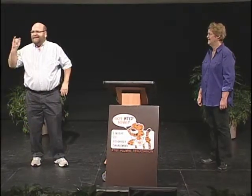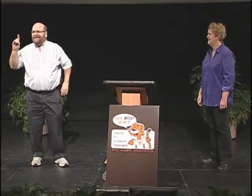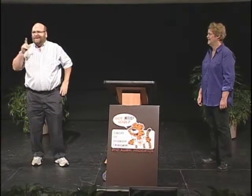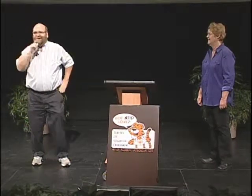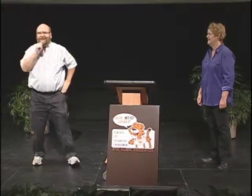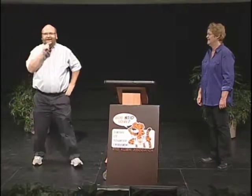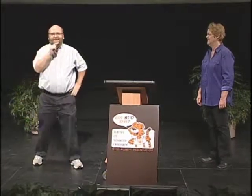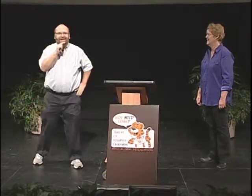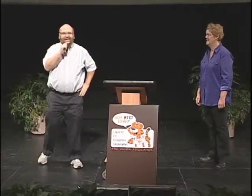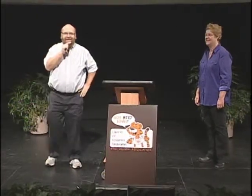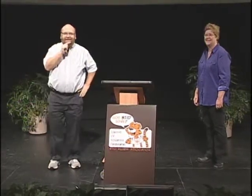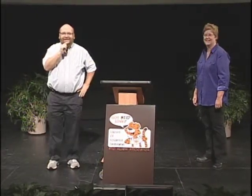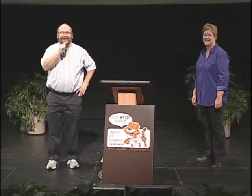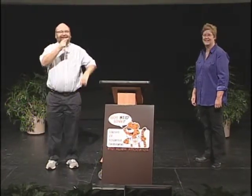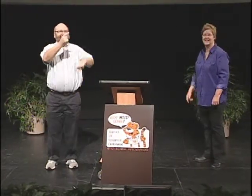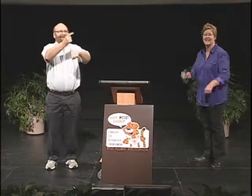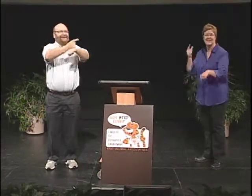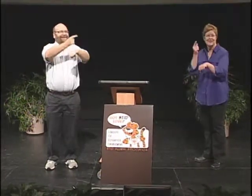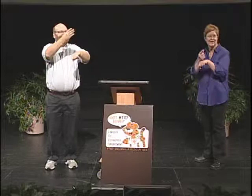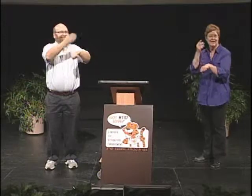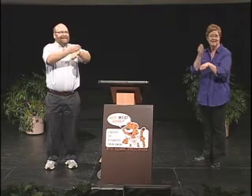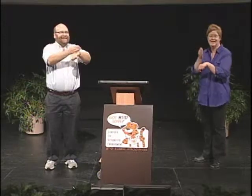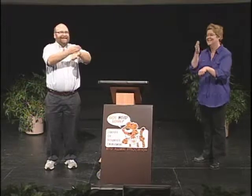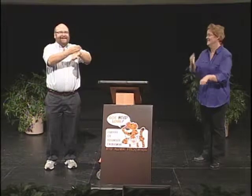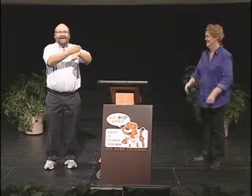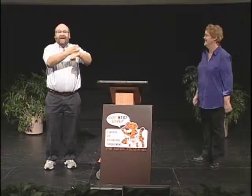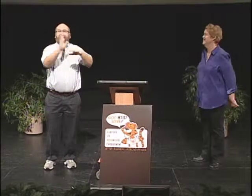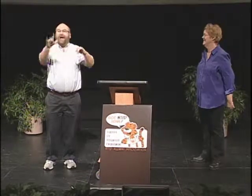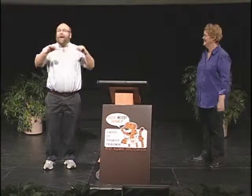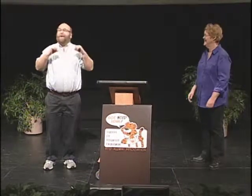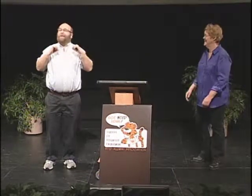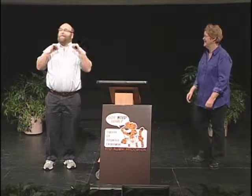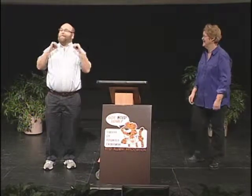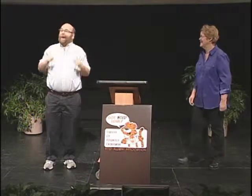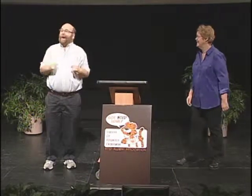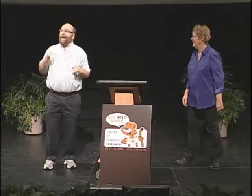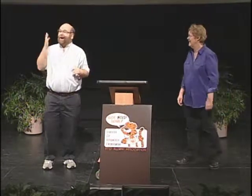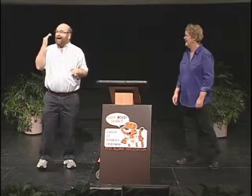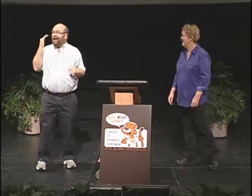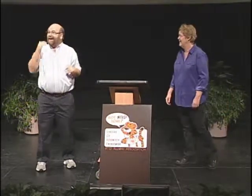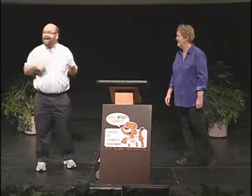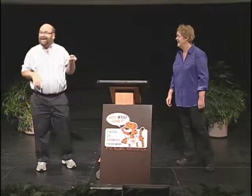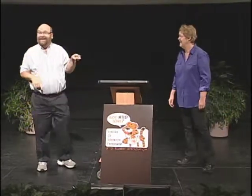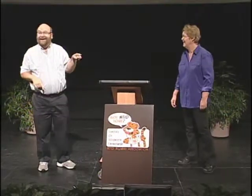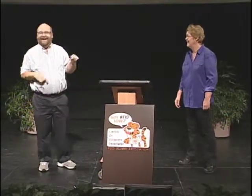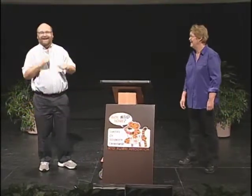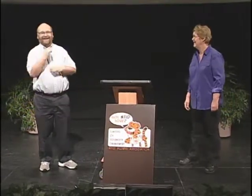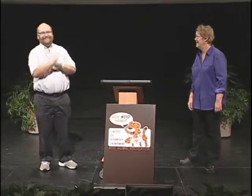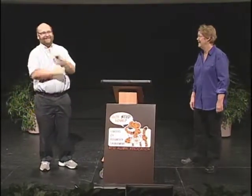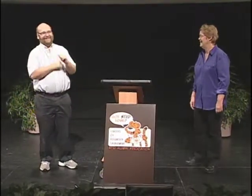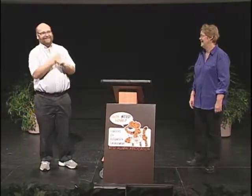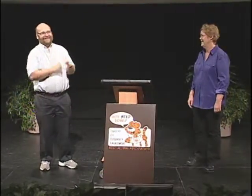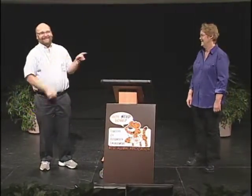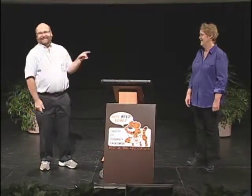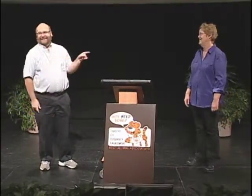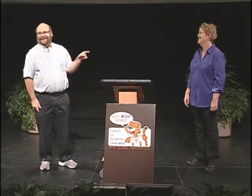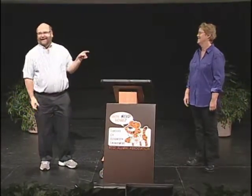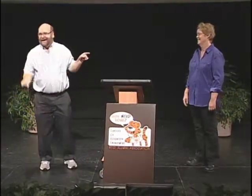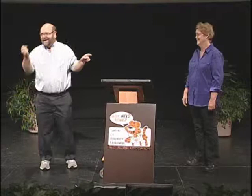until--who was the president, current president? Gerry Buckley. And the reason why we're happy about Gerry Buckley being